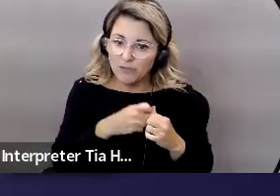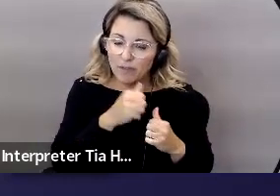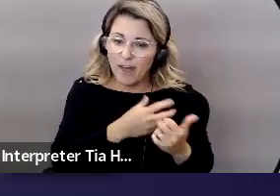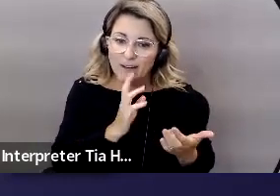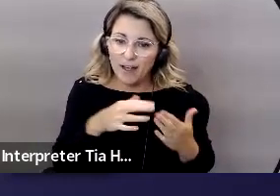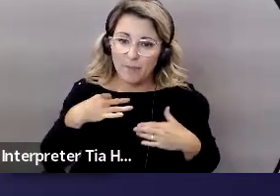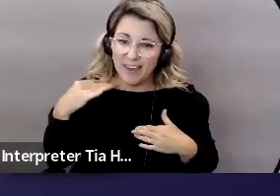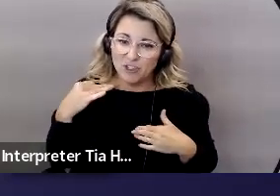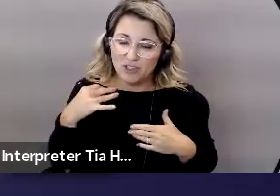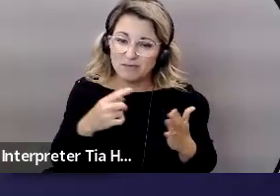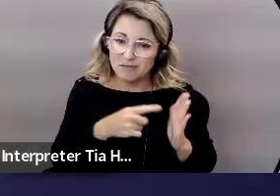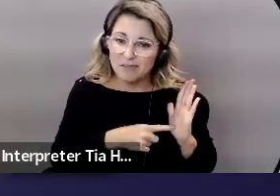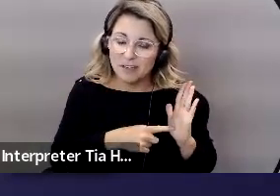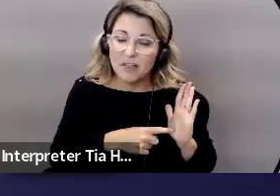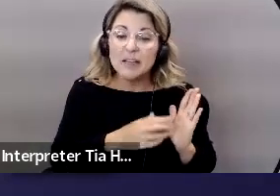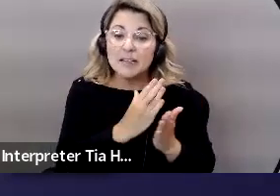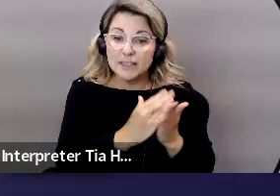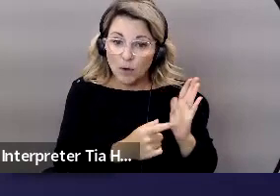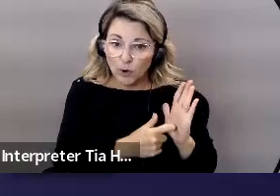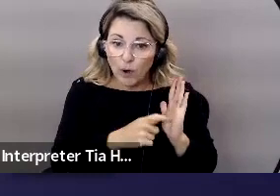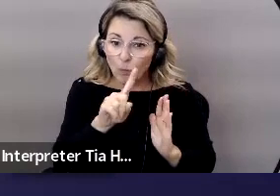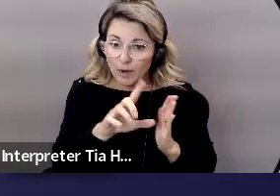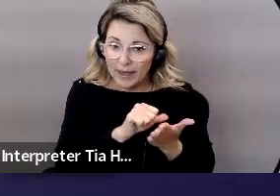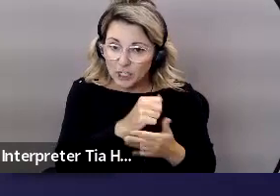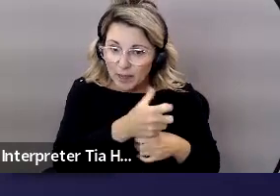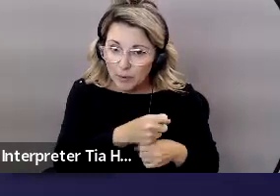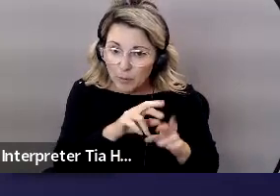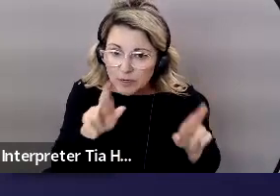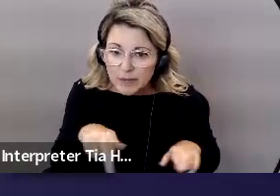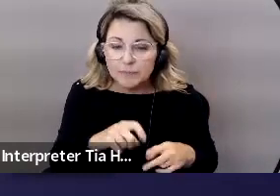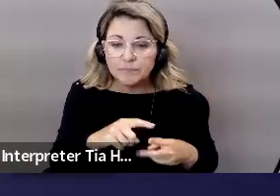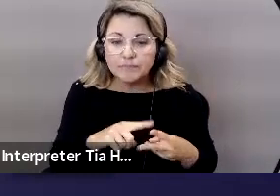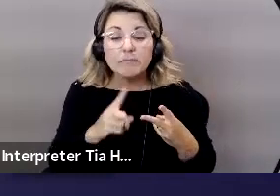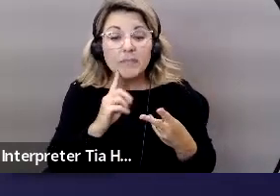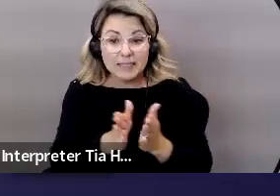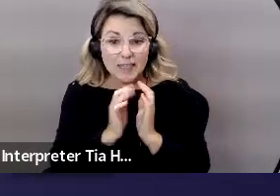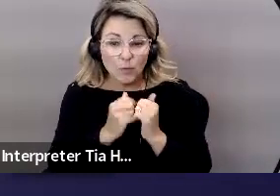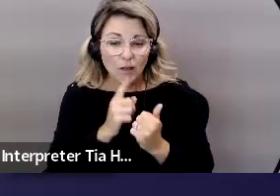presented. Some will require a one-page summary resume. Some allow full Curriculum Vita, things